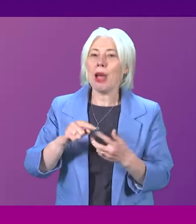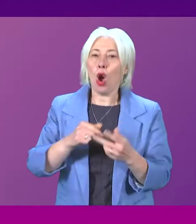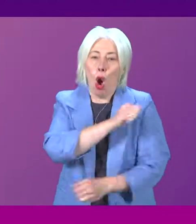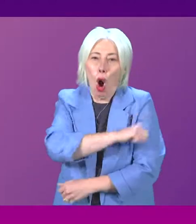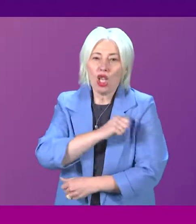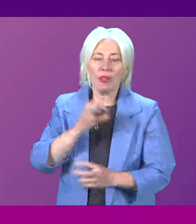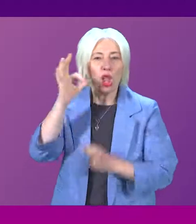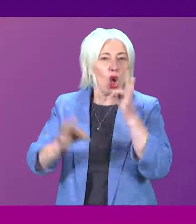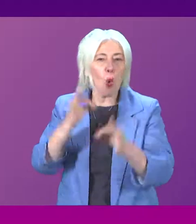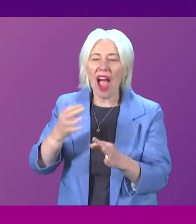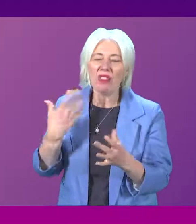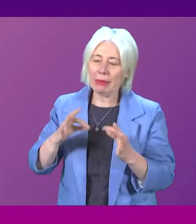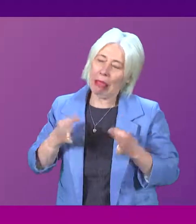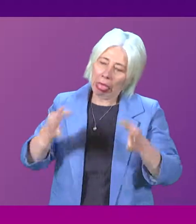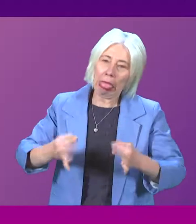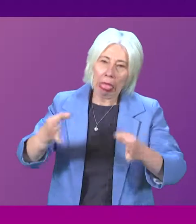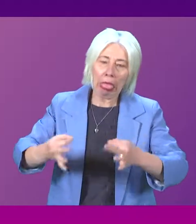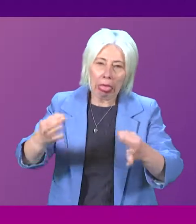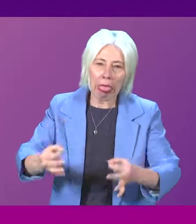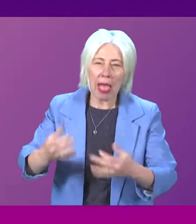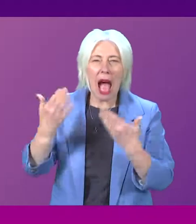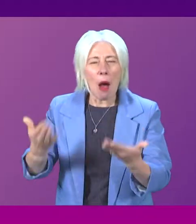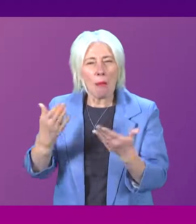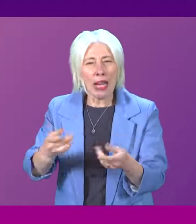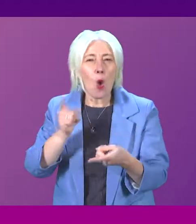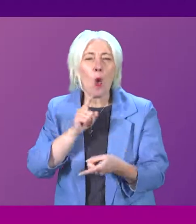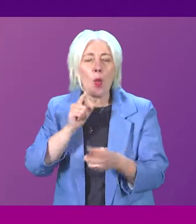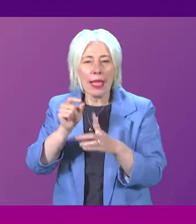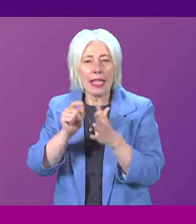Given the resignation of Lady Poole, can the cabinet secretary guarantee that that will